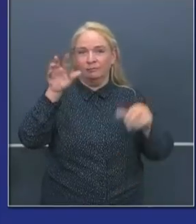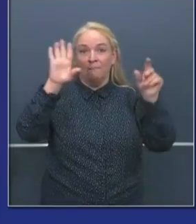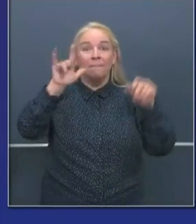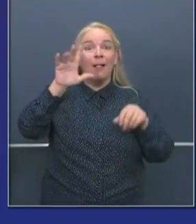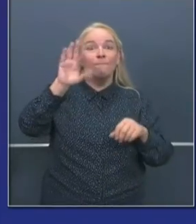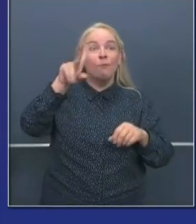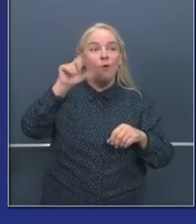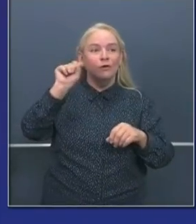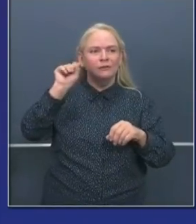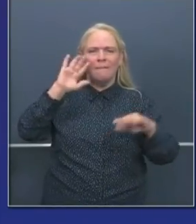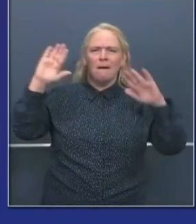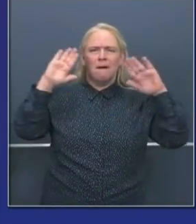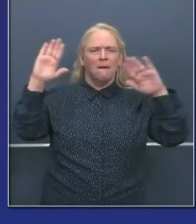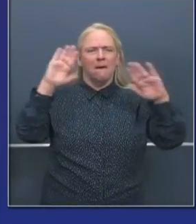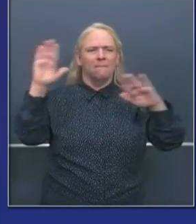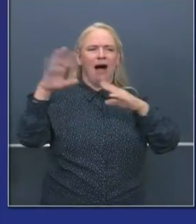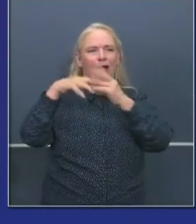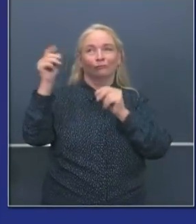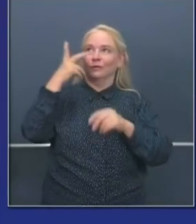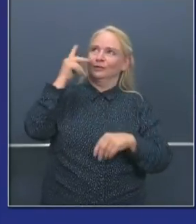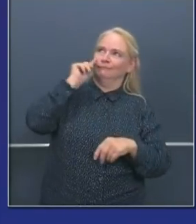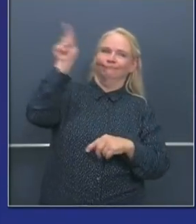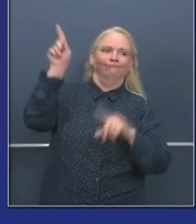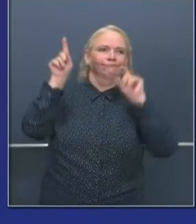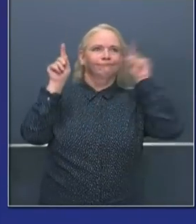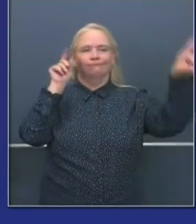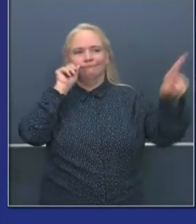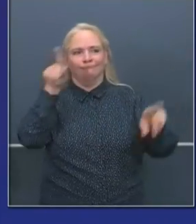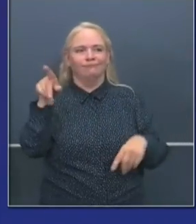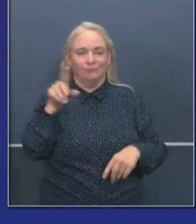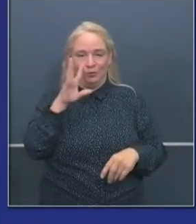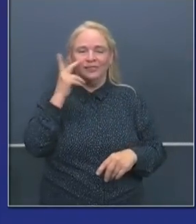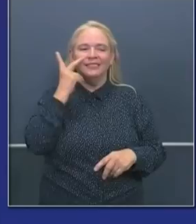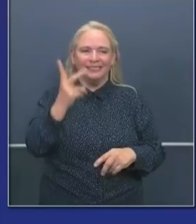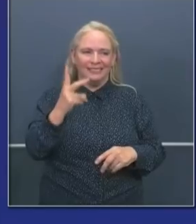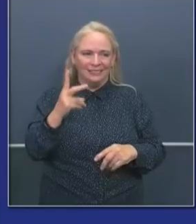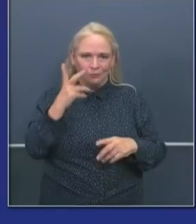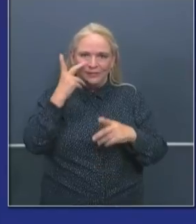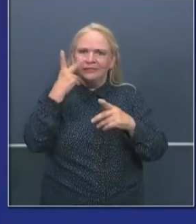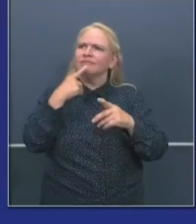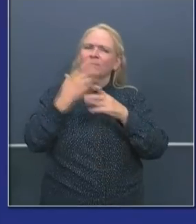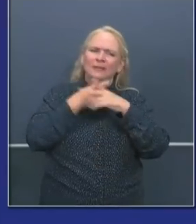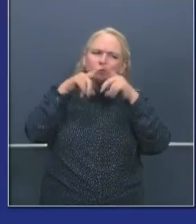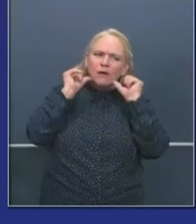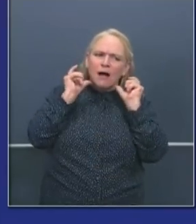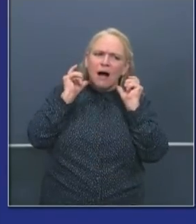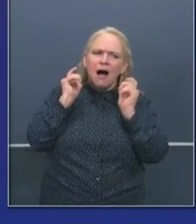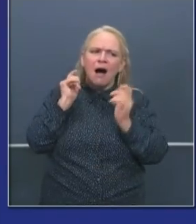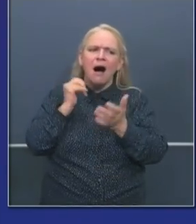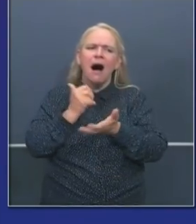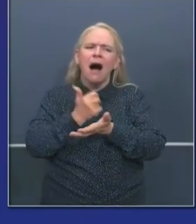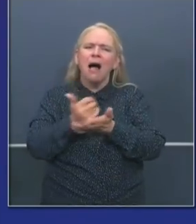GIVES YOU A SENSE OF WHAT YOU'LL START SEEING OUT THERE. ACCORDINGLY WE HAVE OVER 400 BILLBOARD SITES WE'RE PUTTING